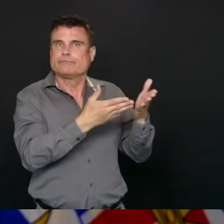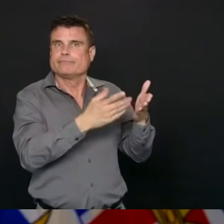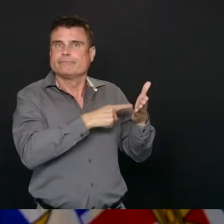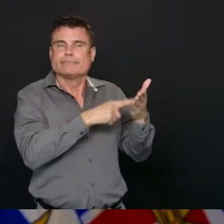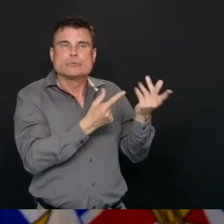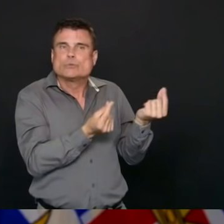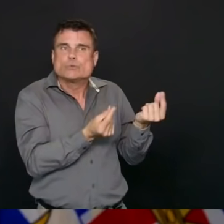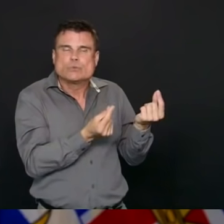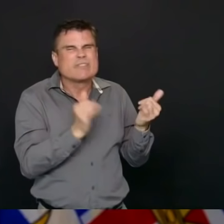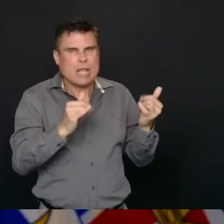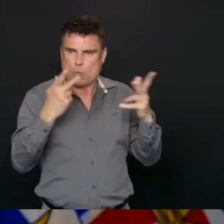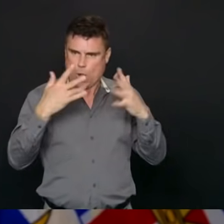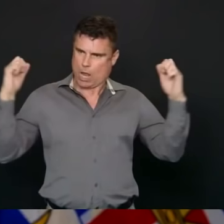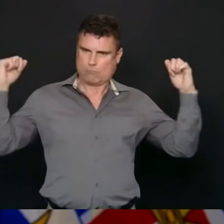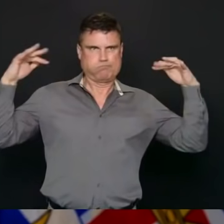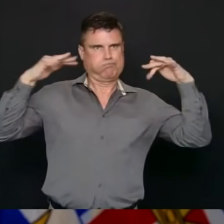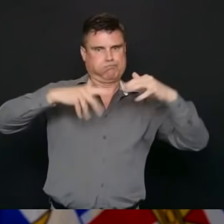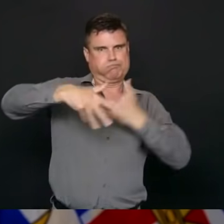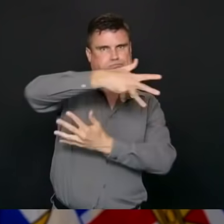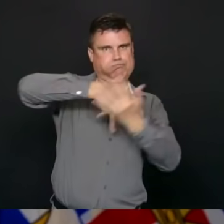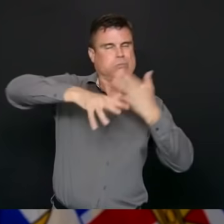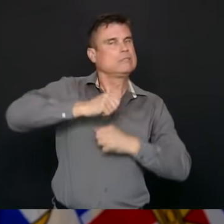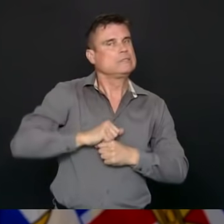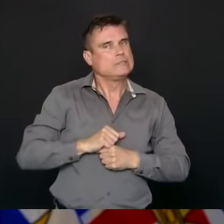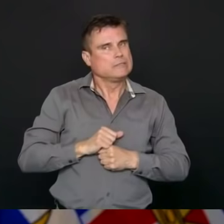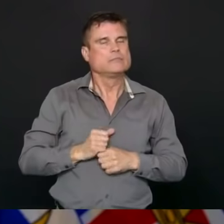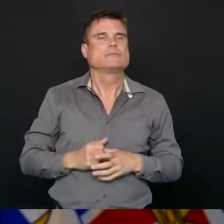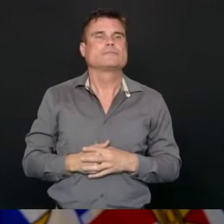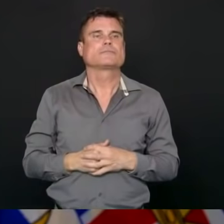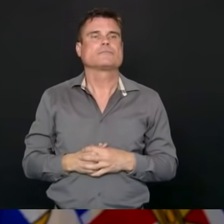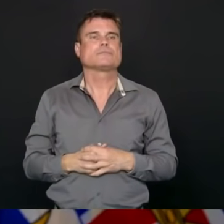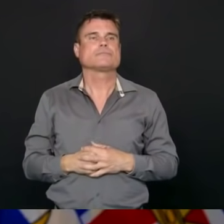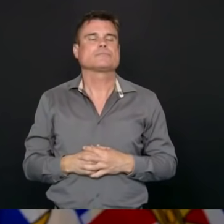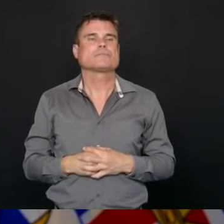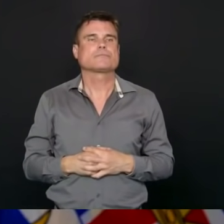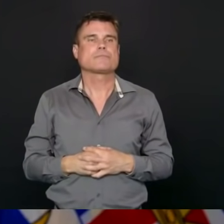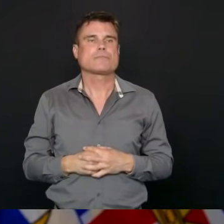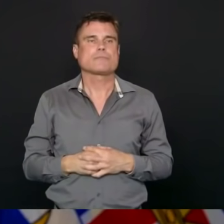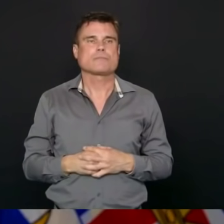the events around the Hajj, we have taken these decisions around the world